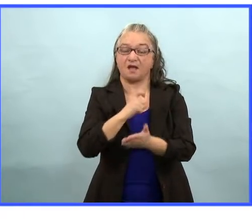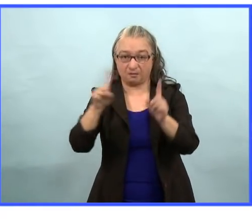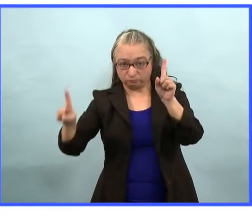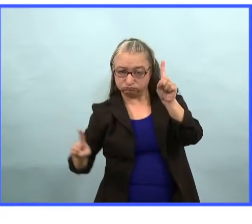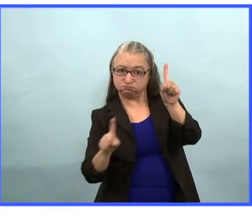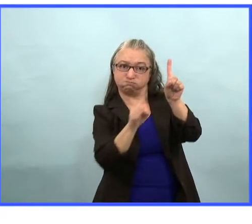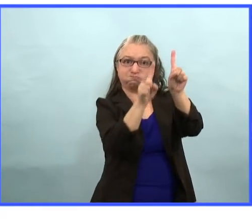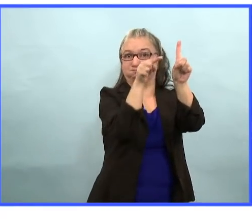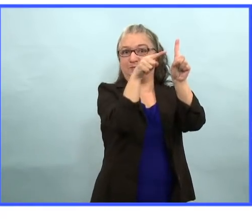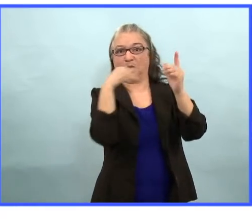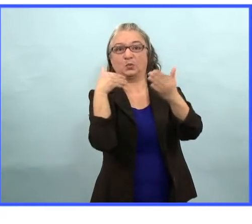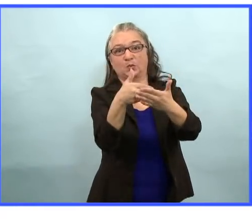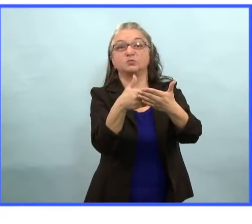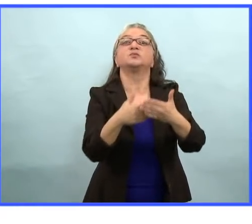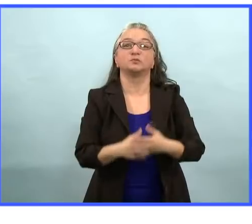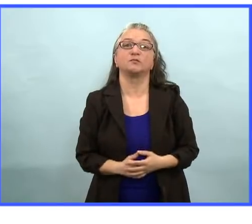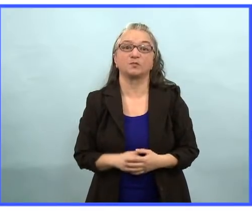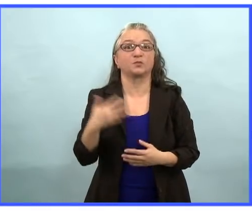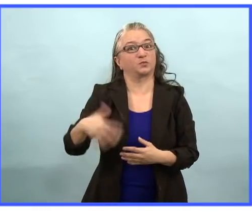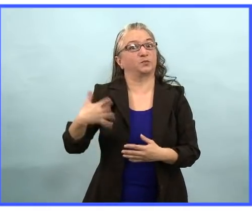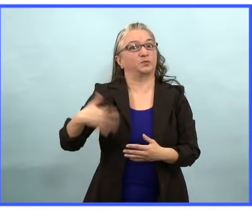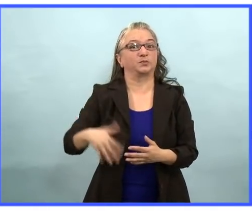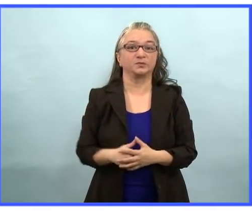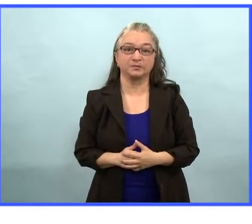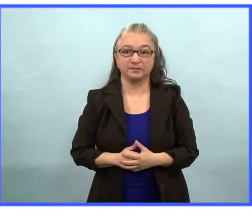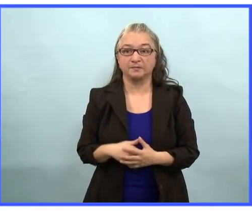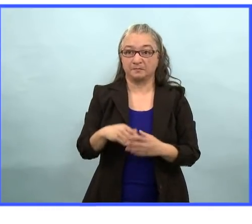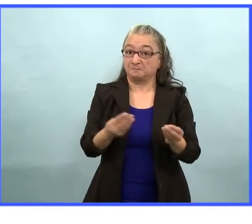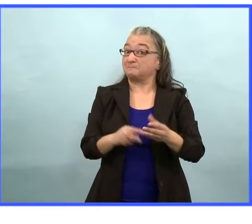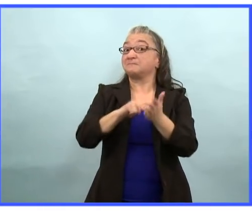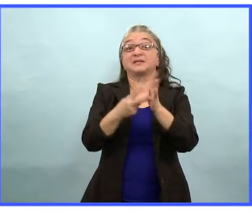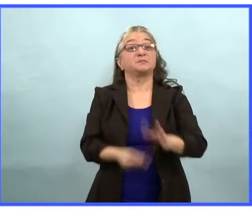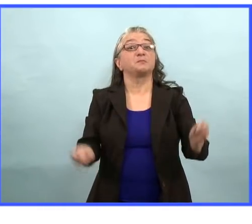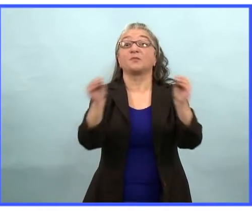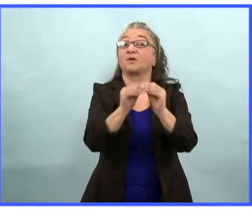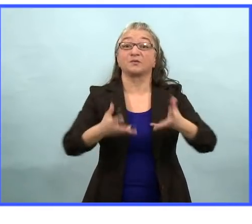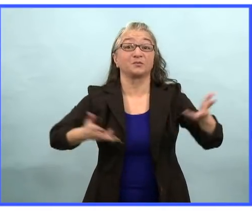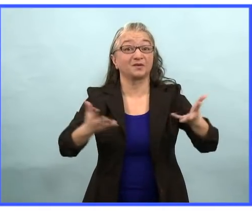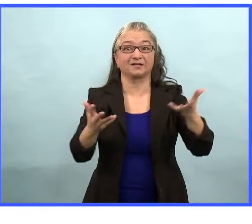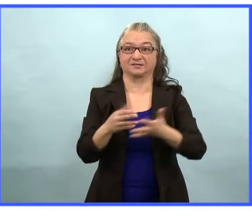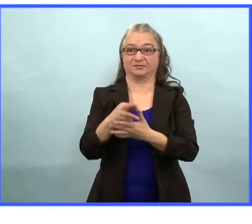this indicates that the risk of breakthrough cases is higher amongst members of bipod communities